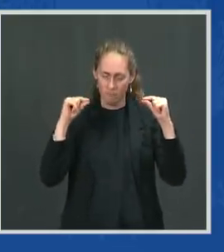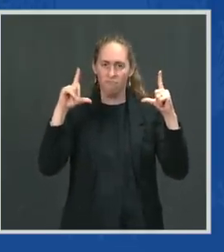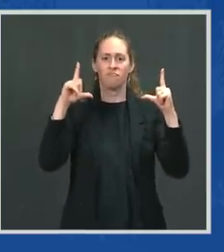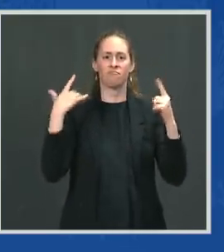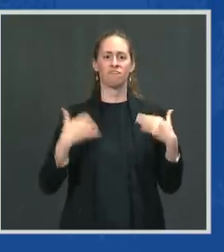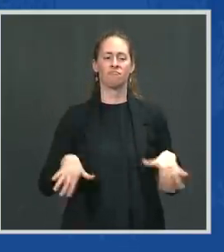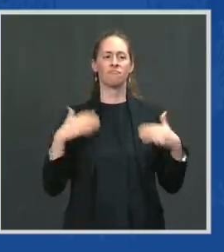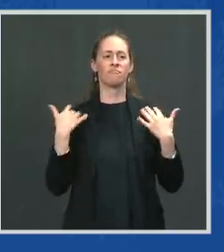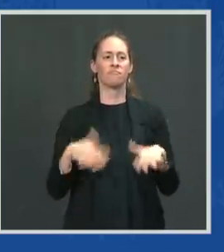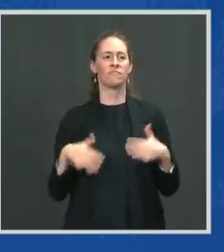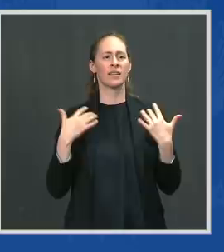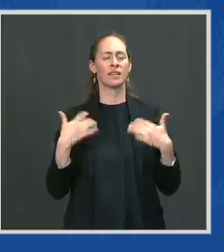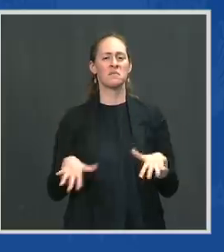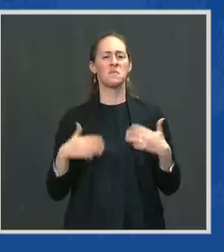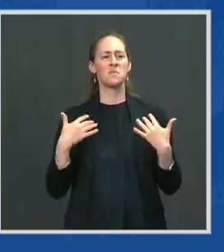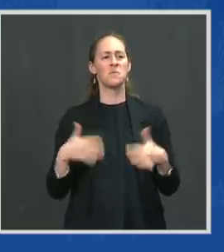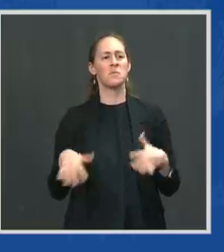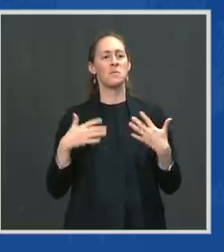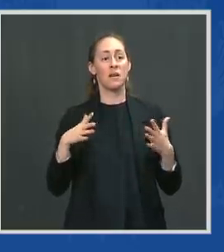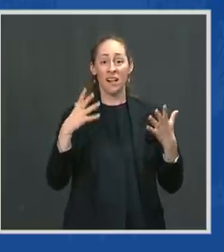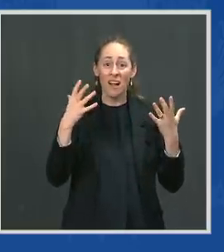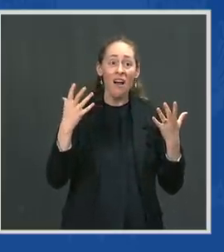May 1st without a clear timetable for departure.